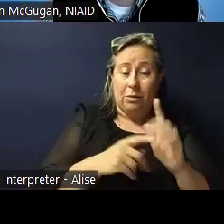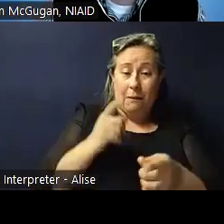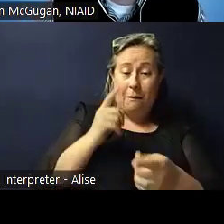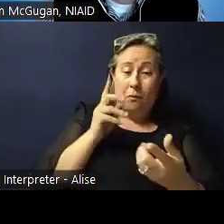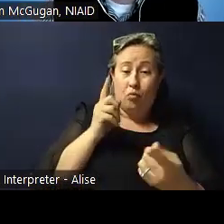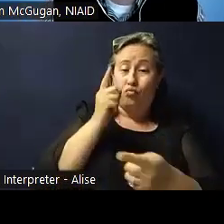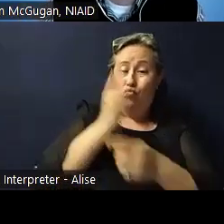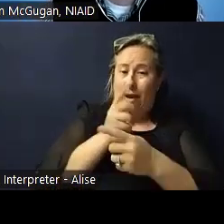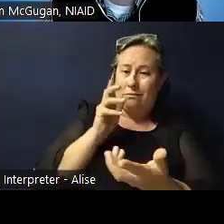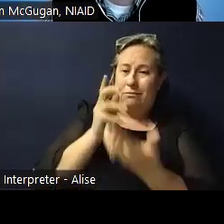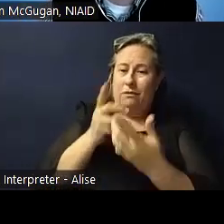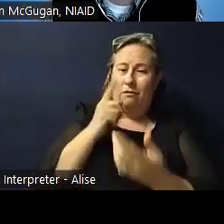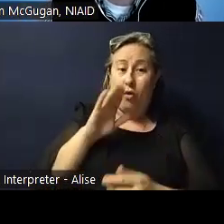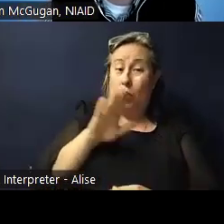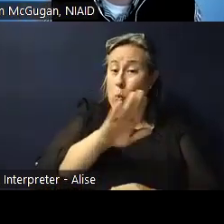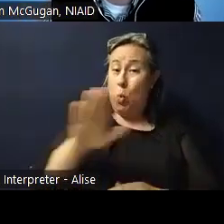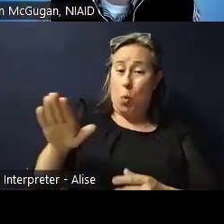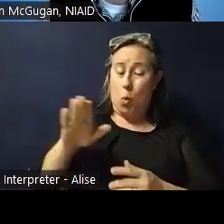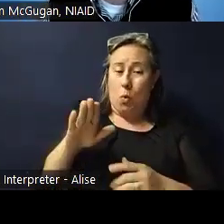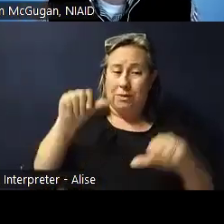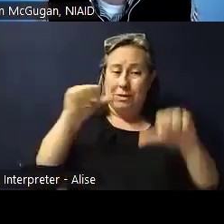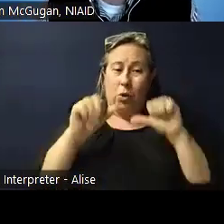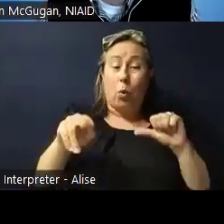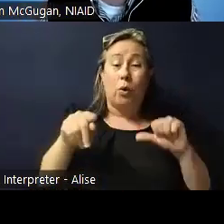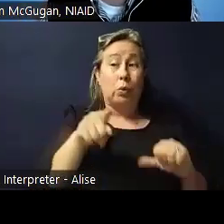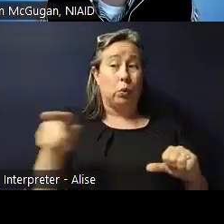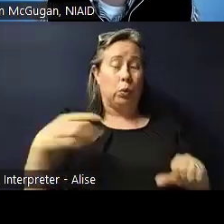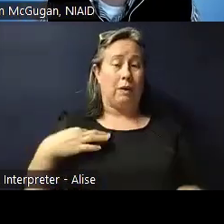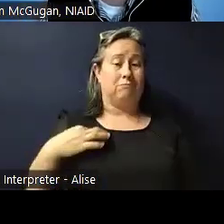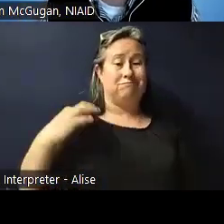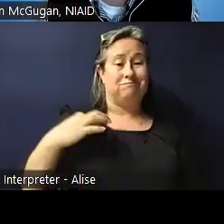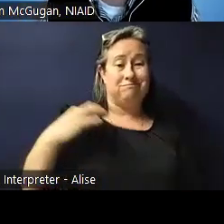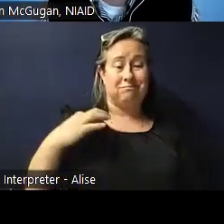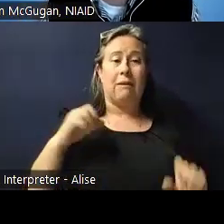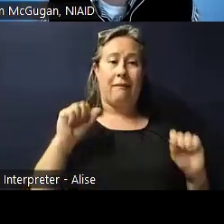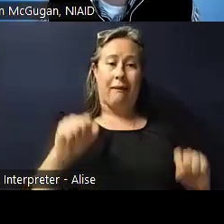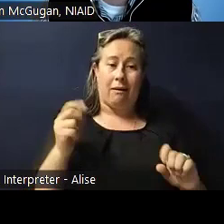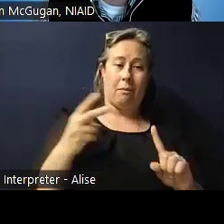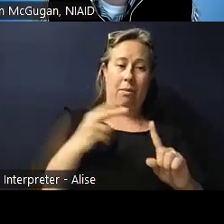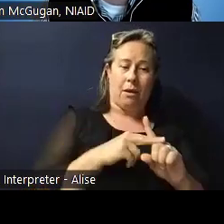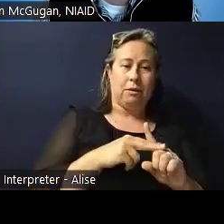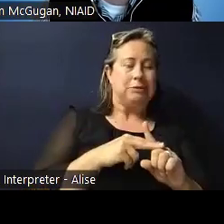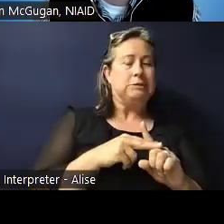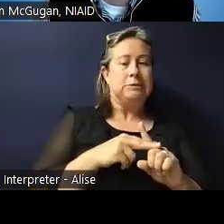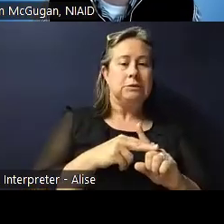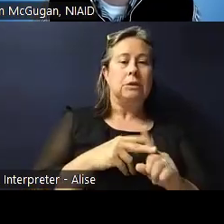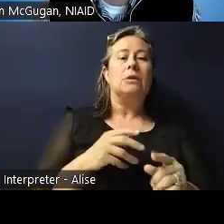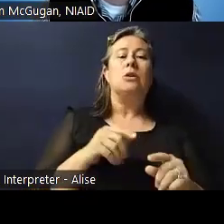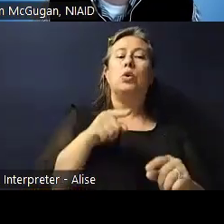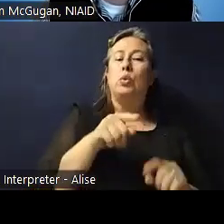or that you're eligible to apply. But what you can do is click on one of the links, hyperlinks for these,